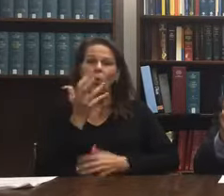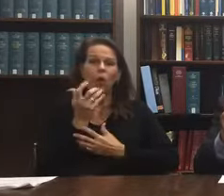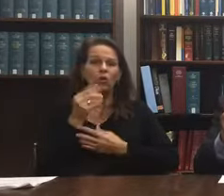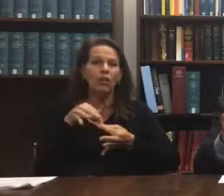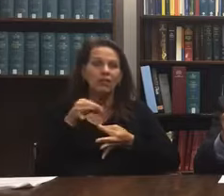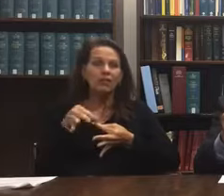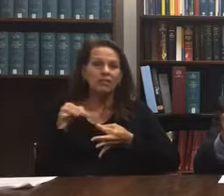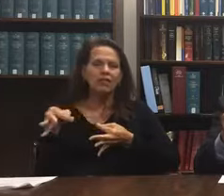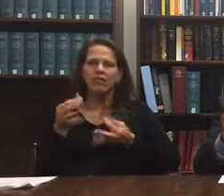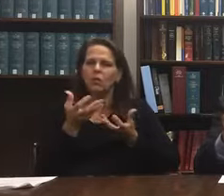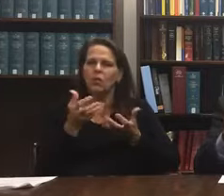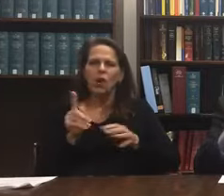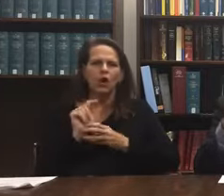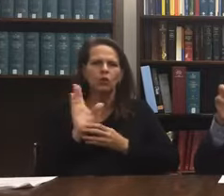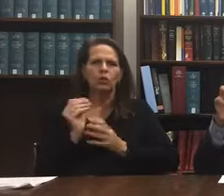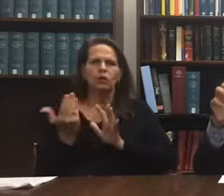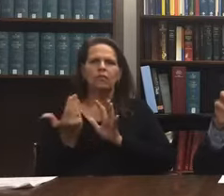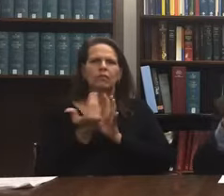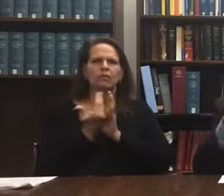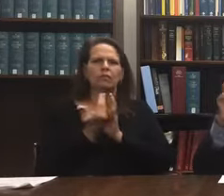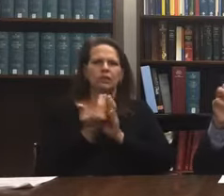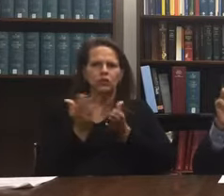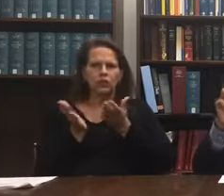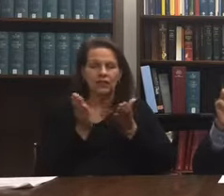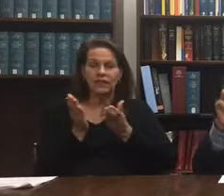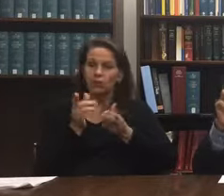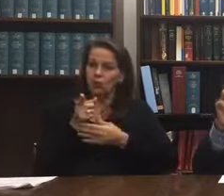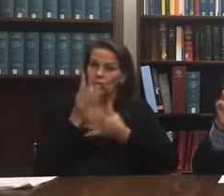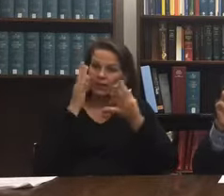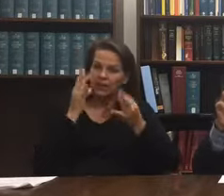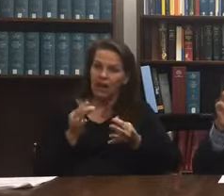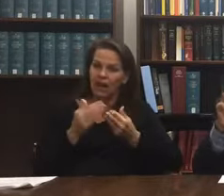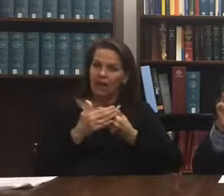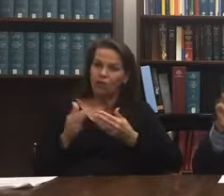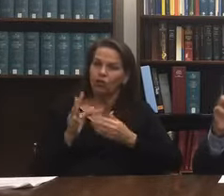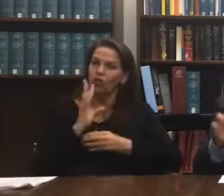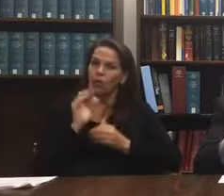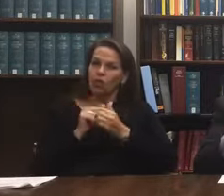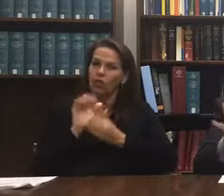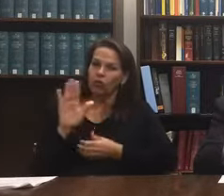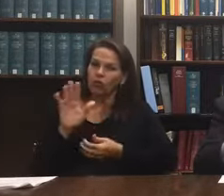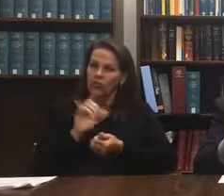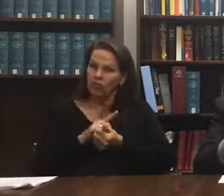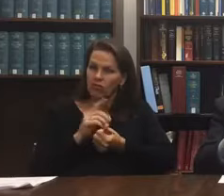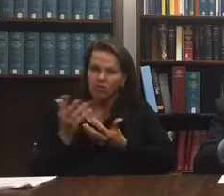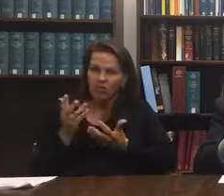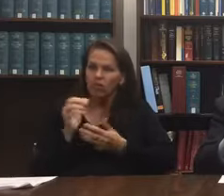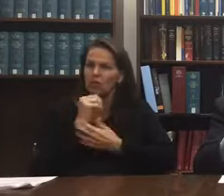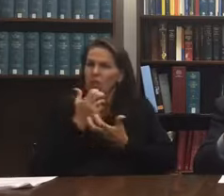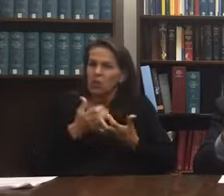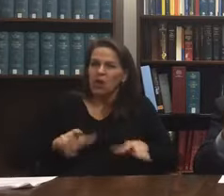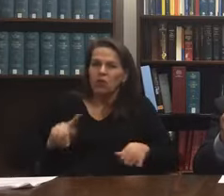miss continued services and if you decide after speaking with your medical professionals that you don't want to appeal you can always withdraw the